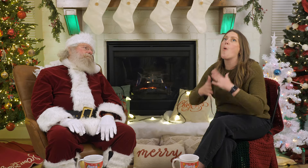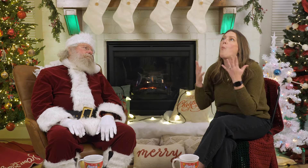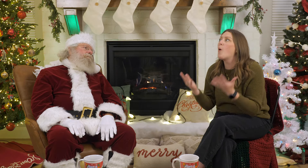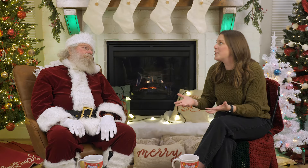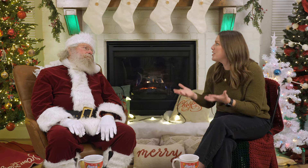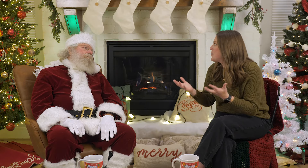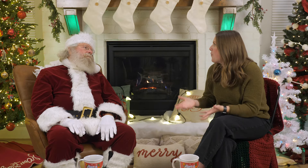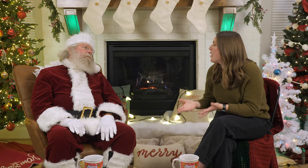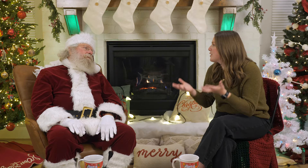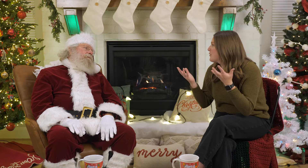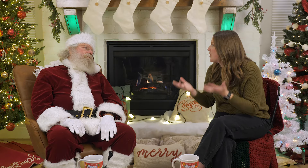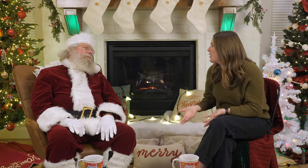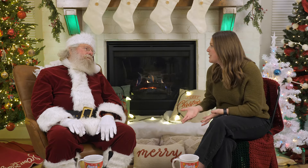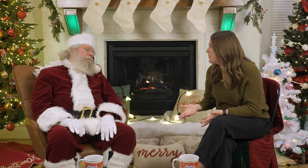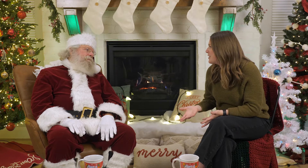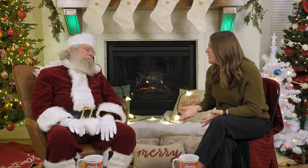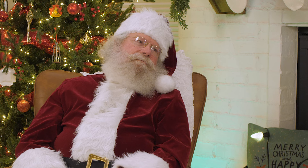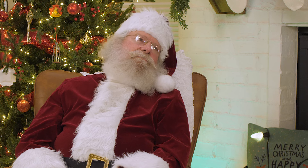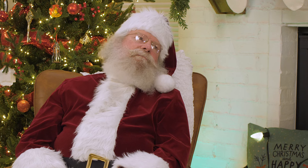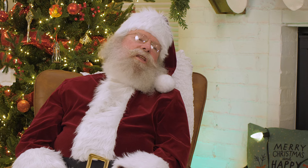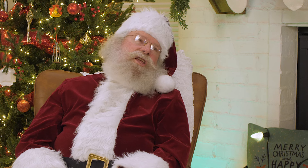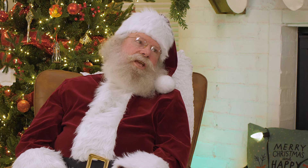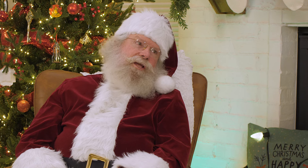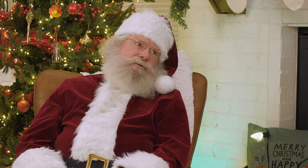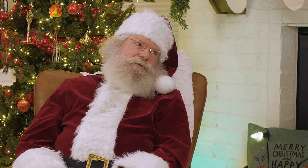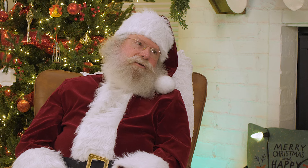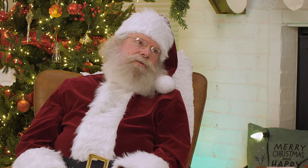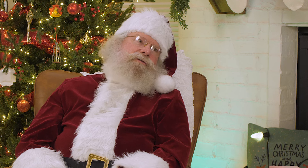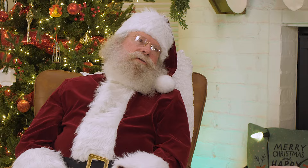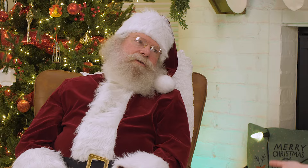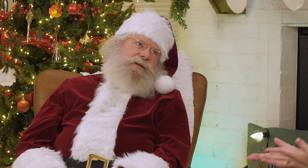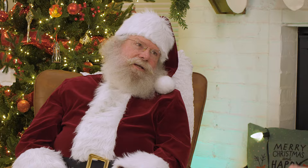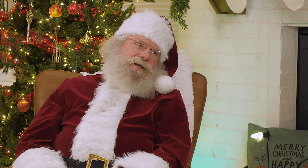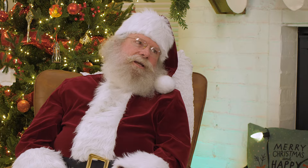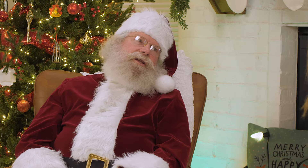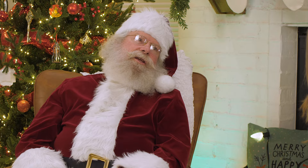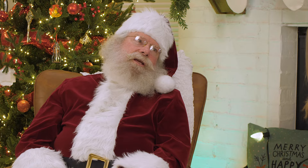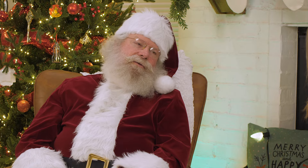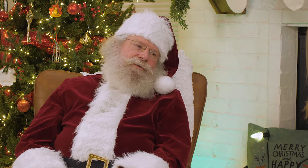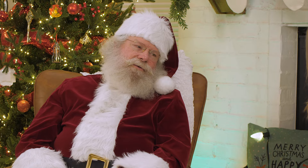What do you want for Christmas, right? Yes, Yes. That that's why they're there. Yes.